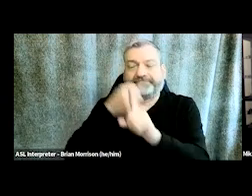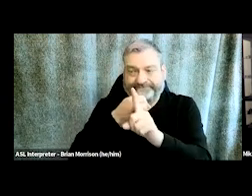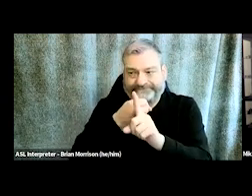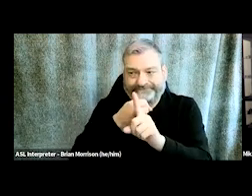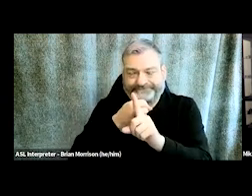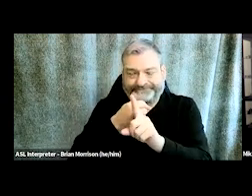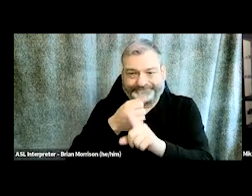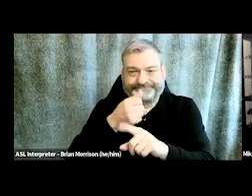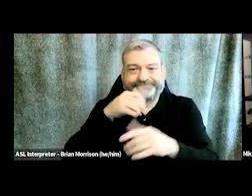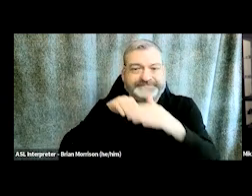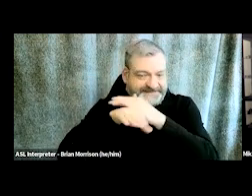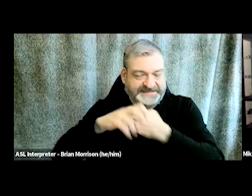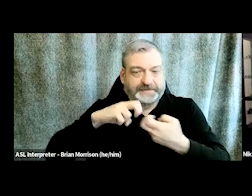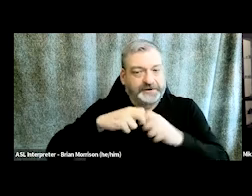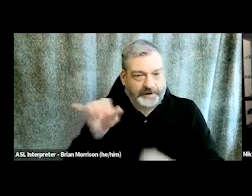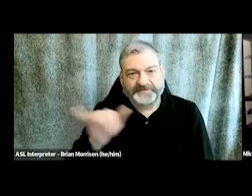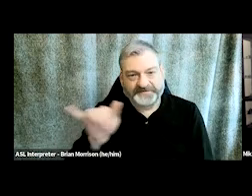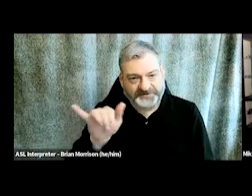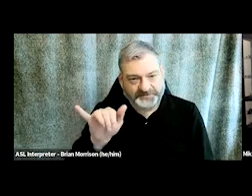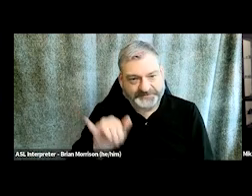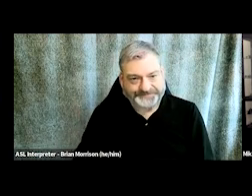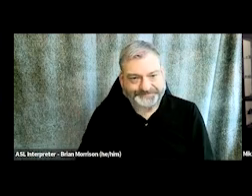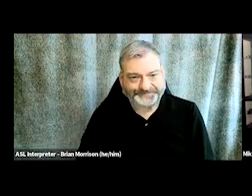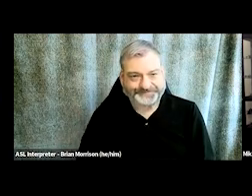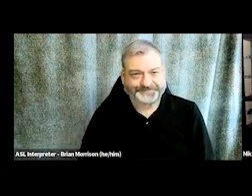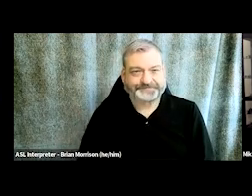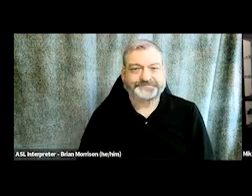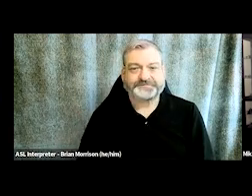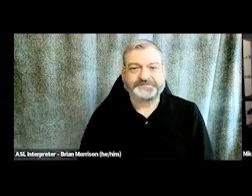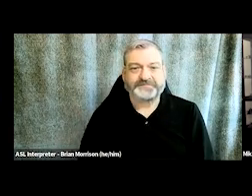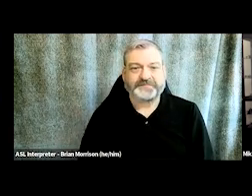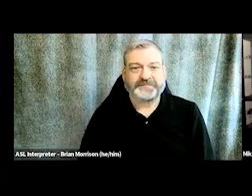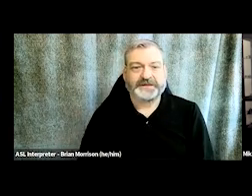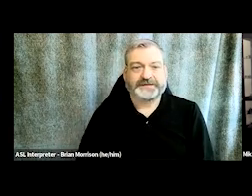So just like we had for document accessibility, using the default background,